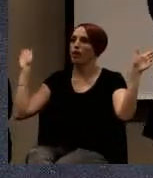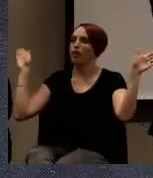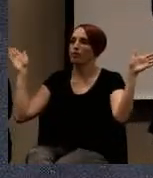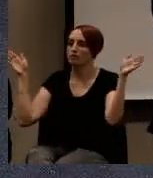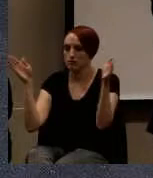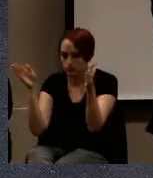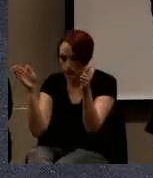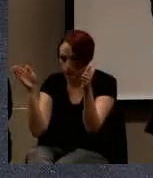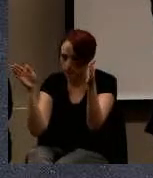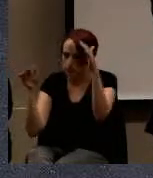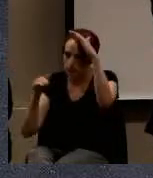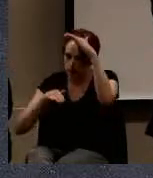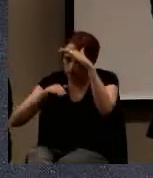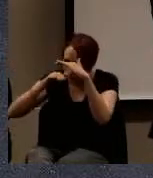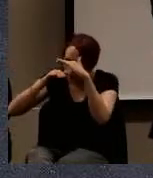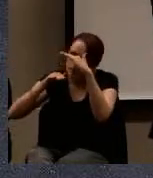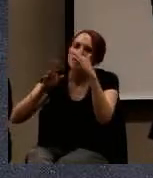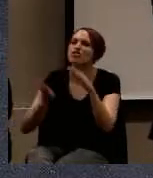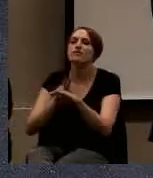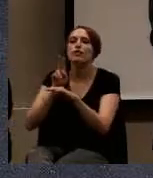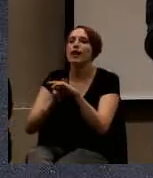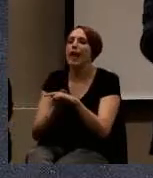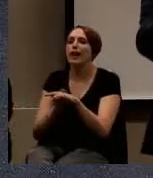Their natural gaze begins to drop, to the point